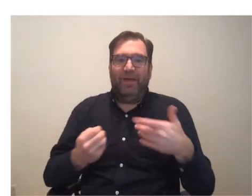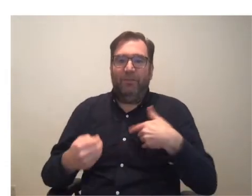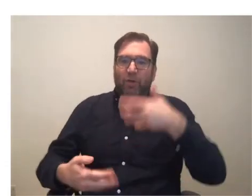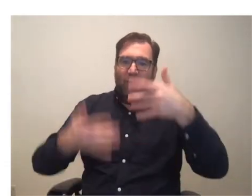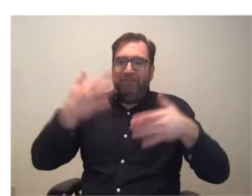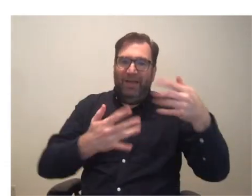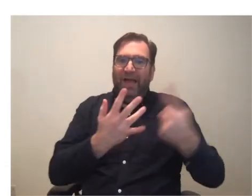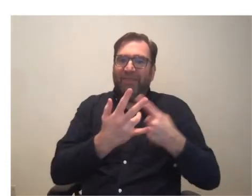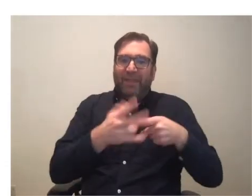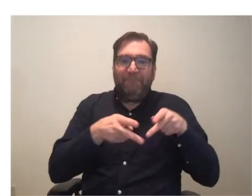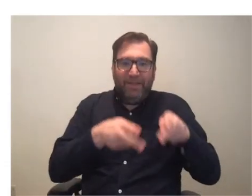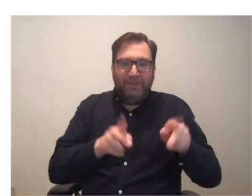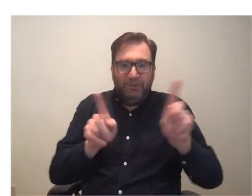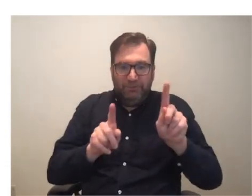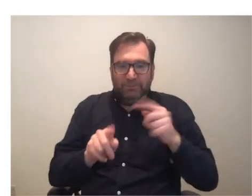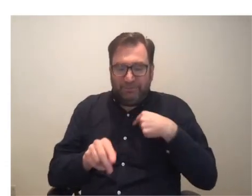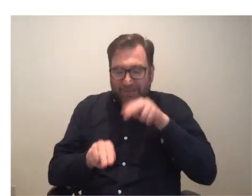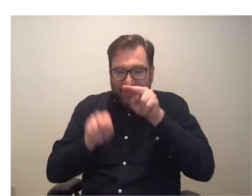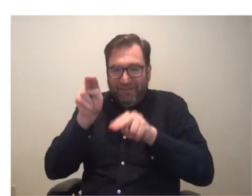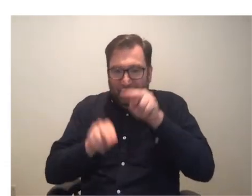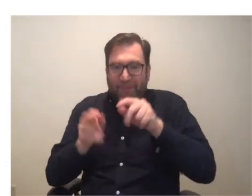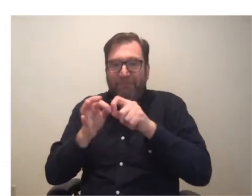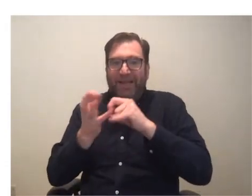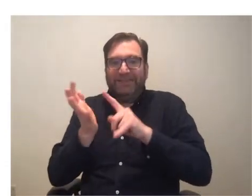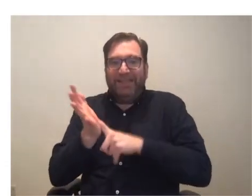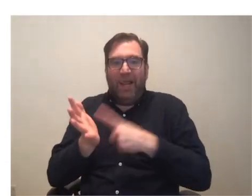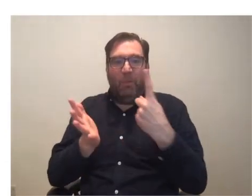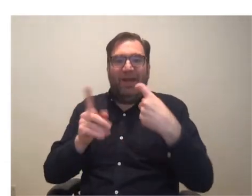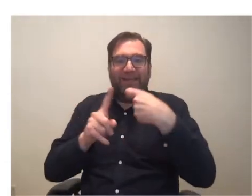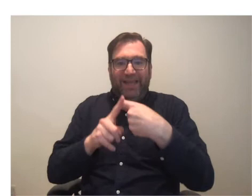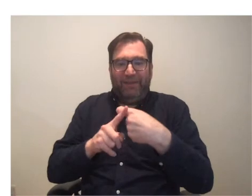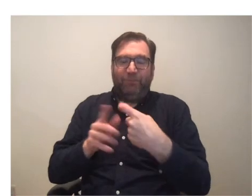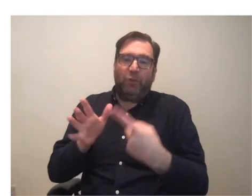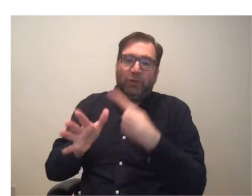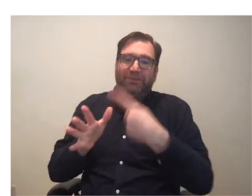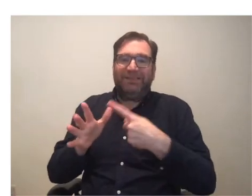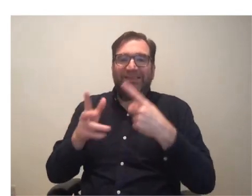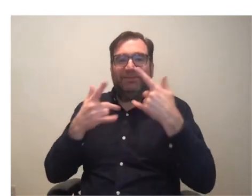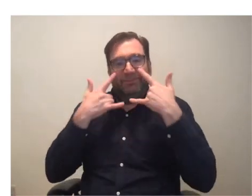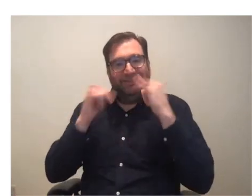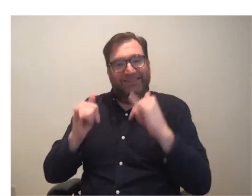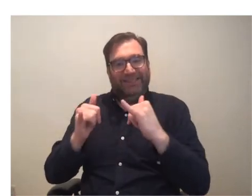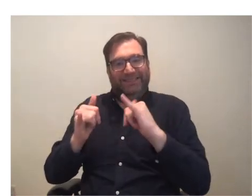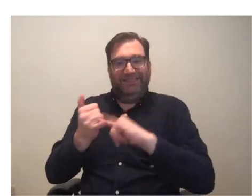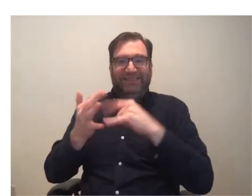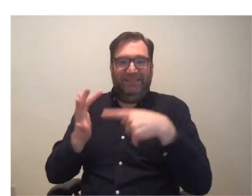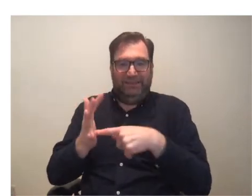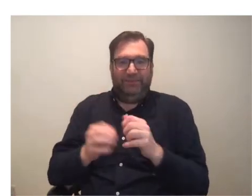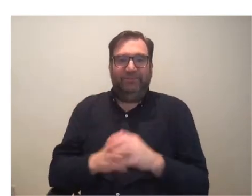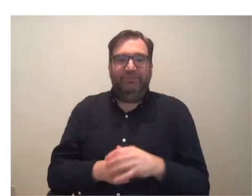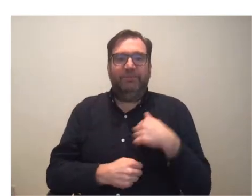Now, we compare against other methods by evaluating on the BSL-1K automatic test set